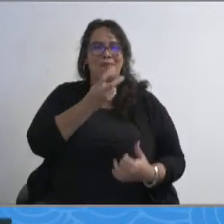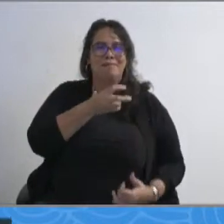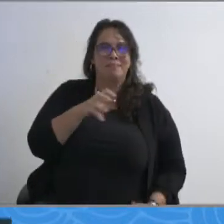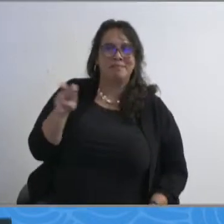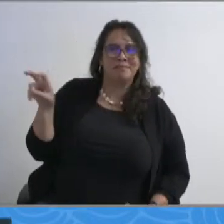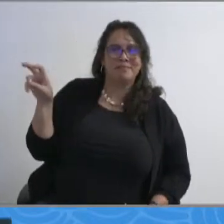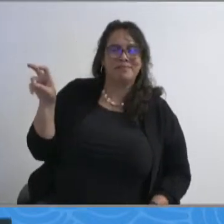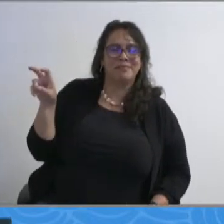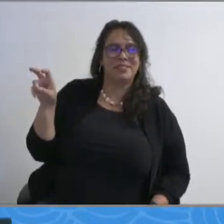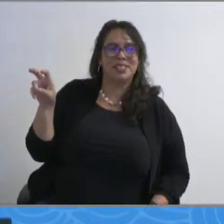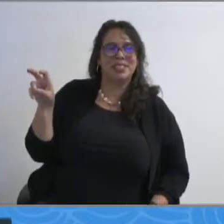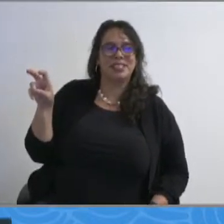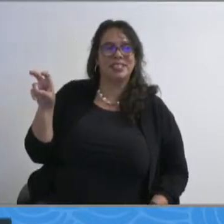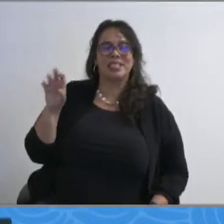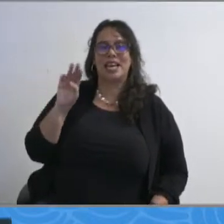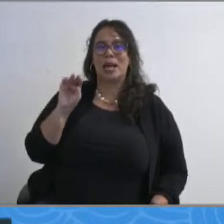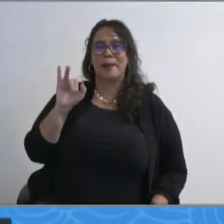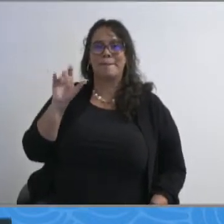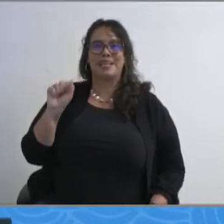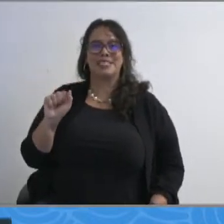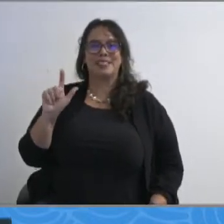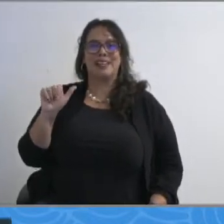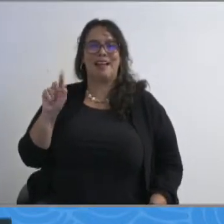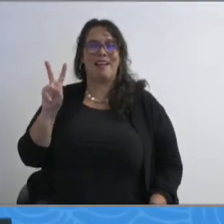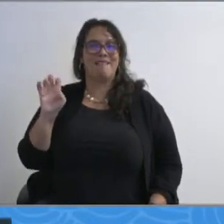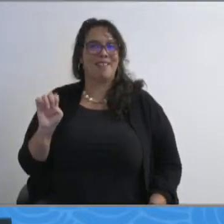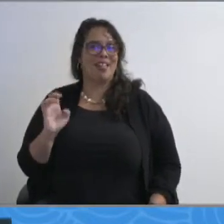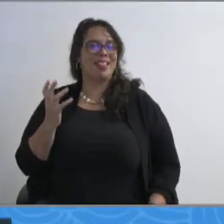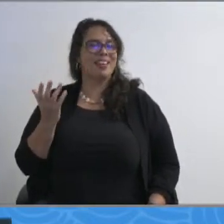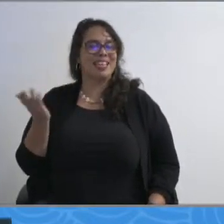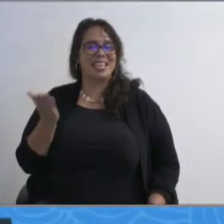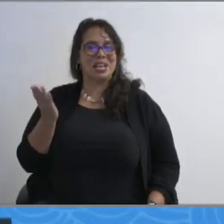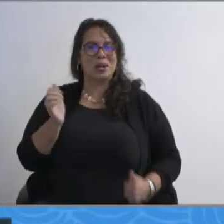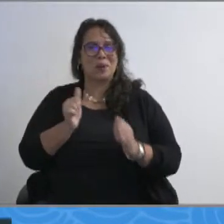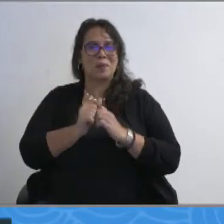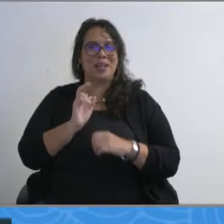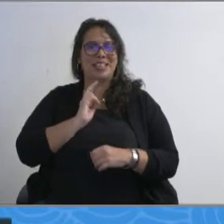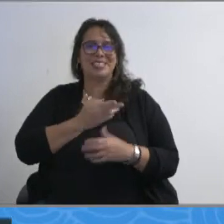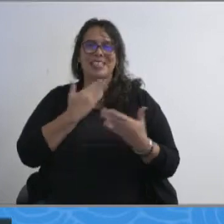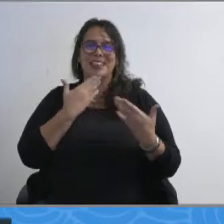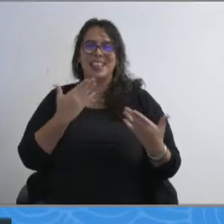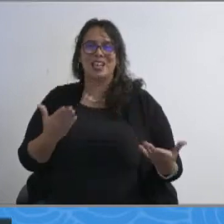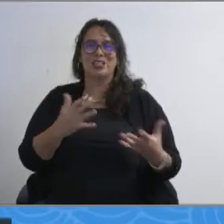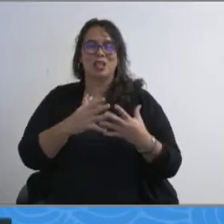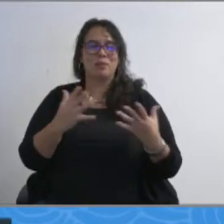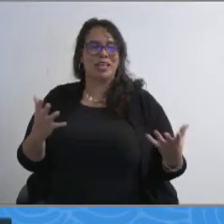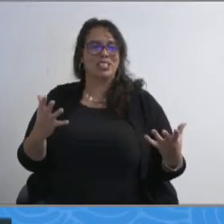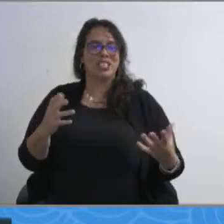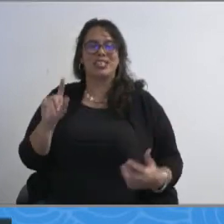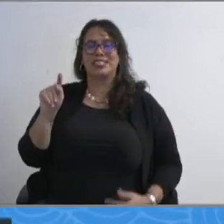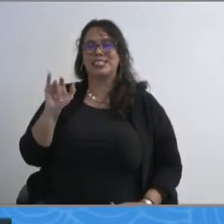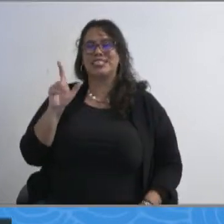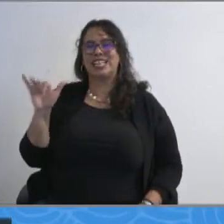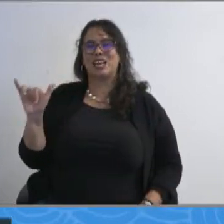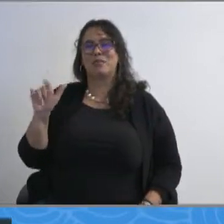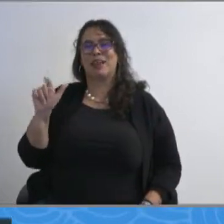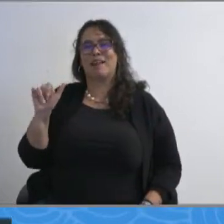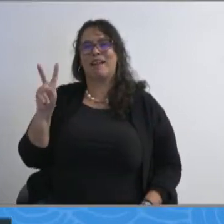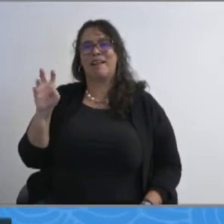into Ms. Lavelle being here with us. Thank you so much for being here. Tammy Lavelle is the director of initiatives